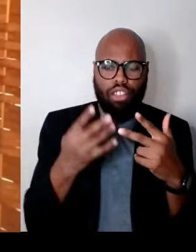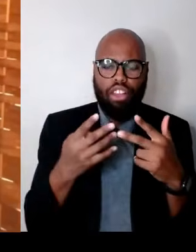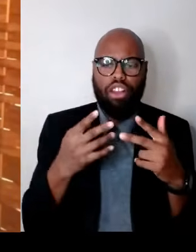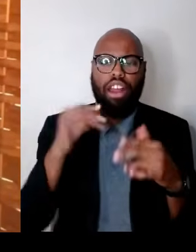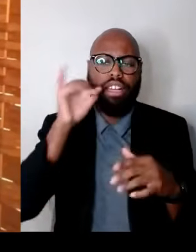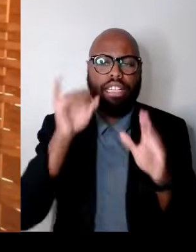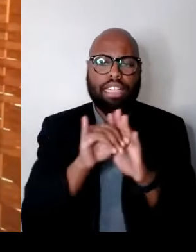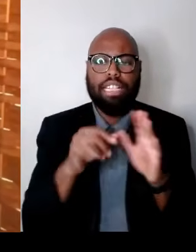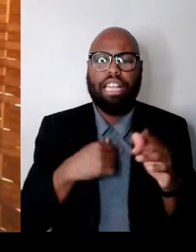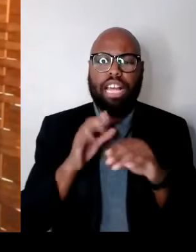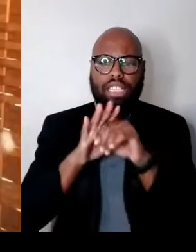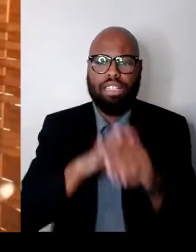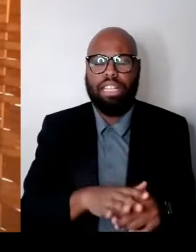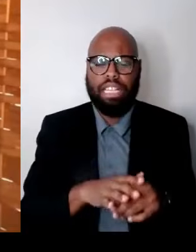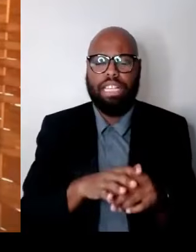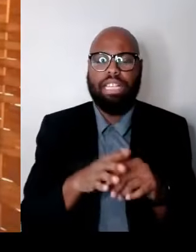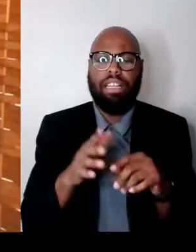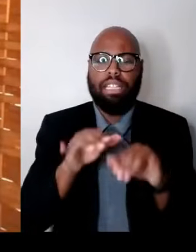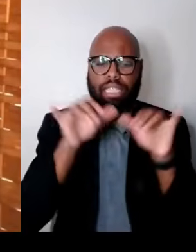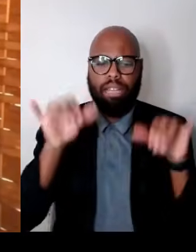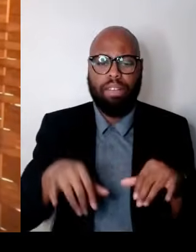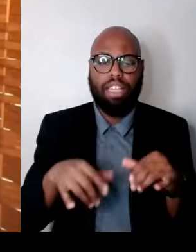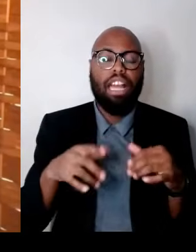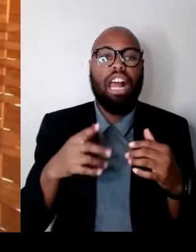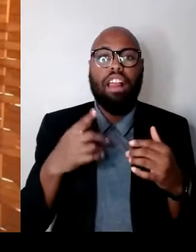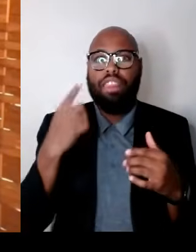So let's think about Black, indigenous,